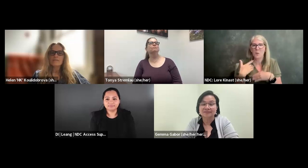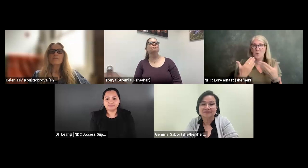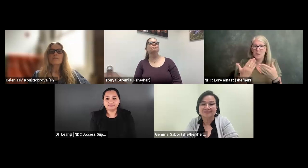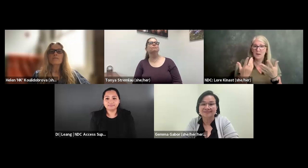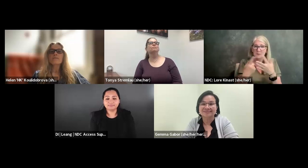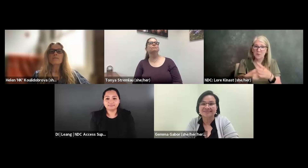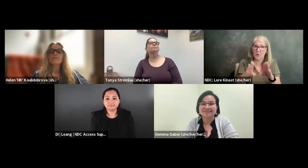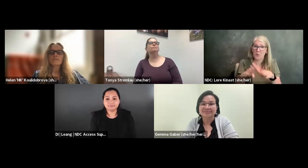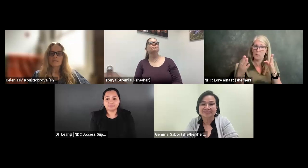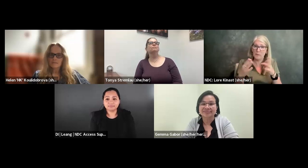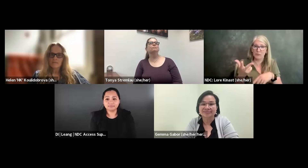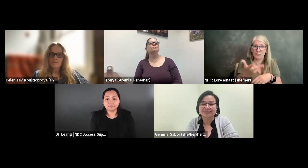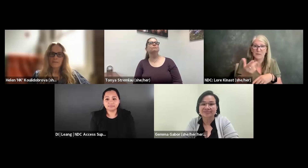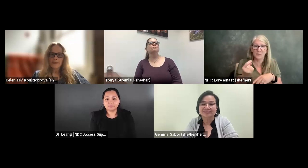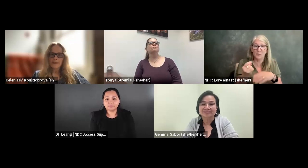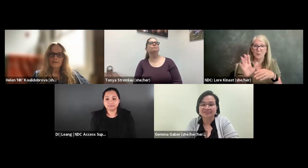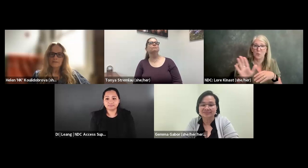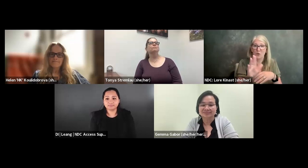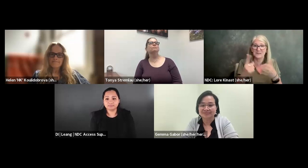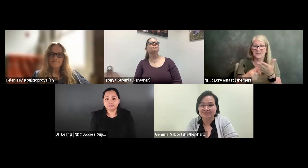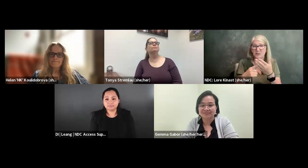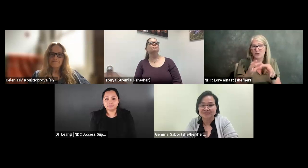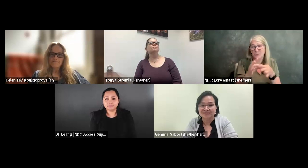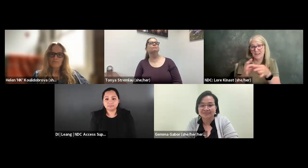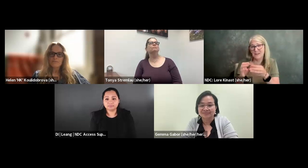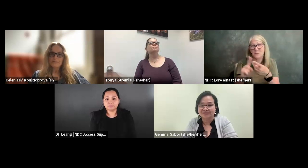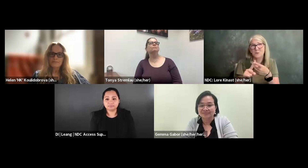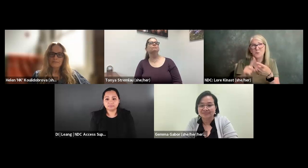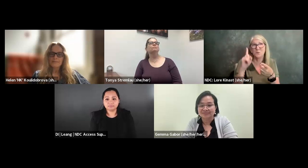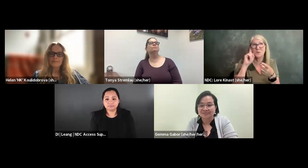We have a lot to cover in the time remaining,